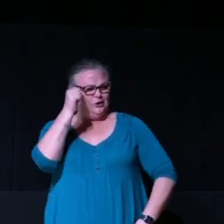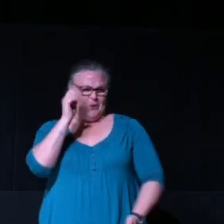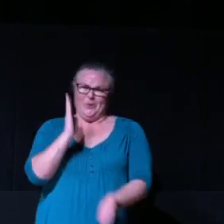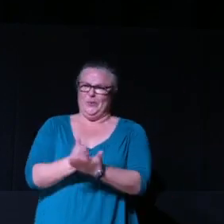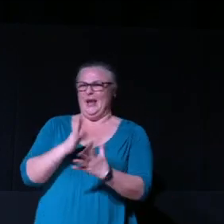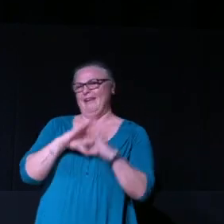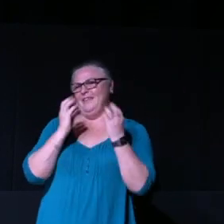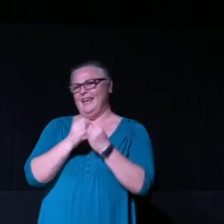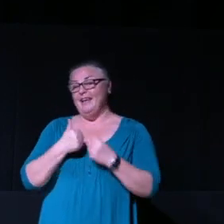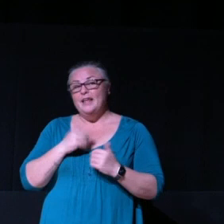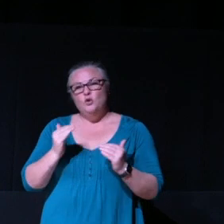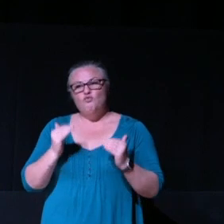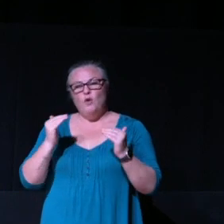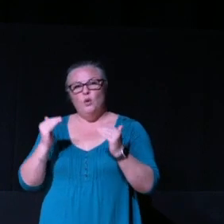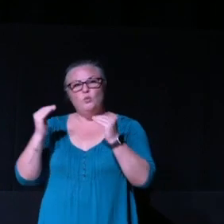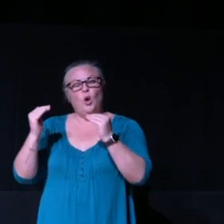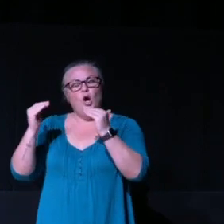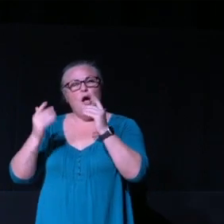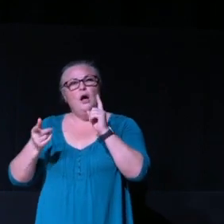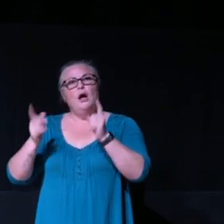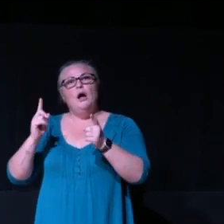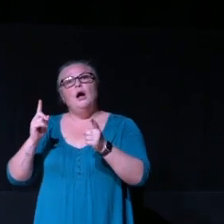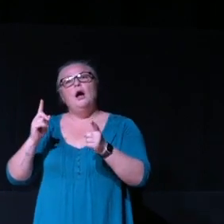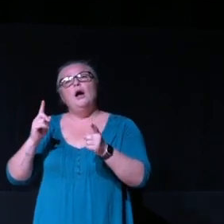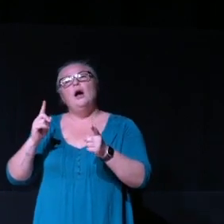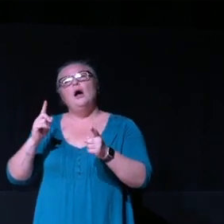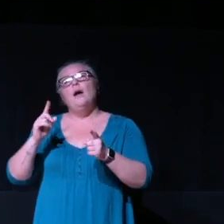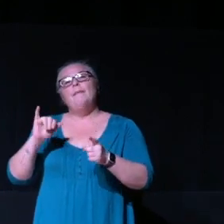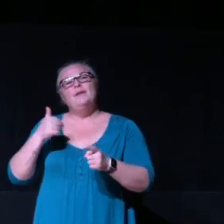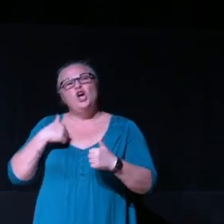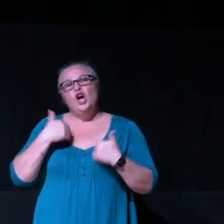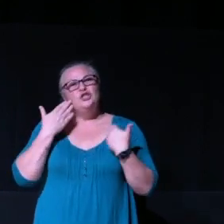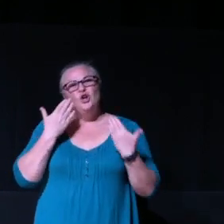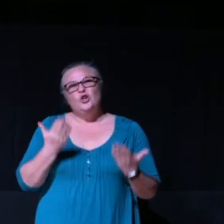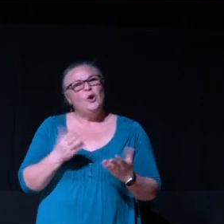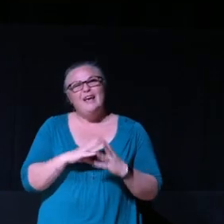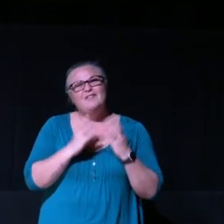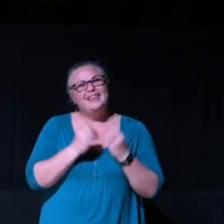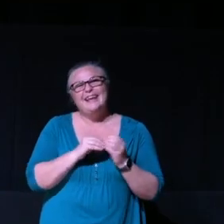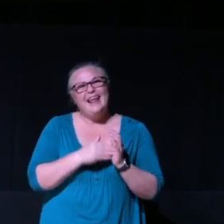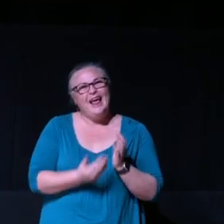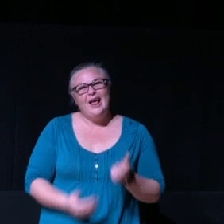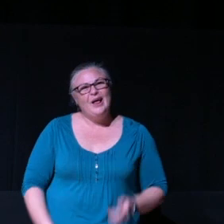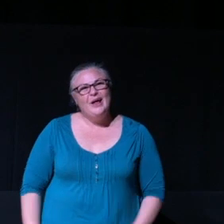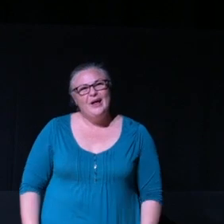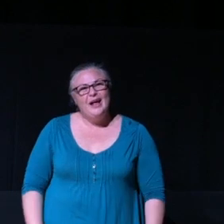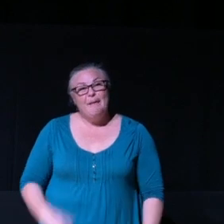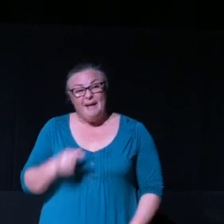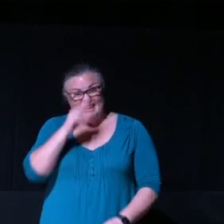such an idiot when I was and then eventually you realize, oh, maybe I don't know everything now. I feel like maybe we've